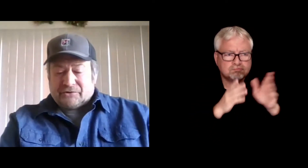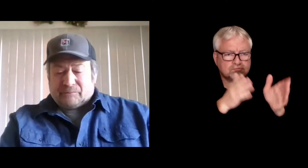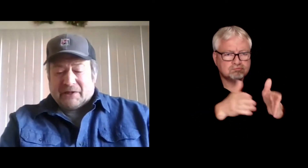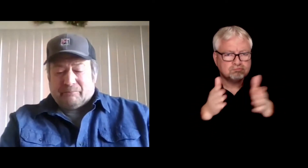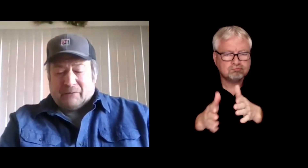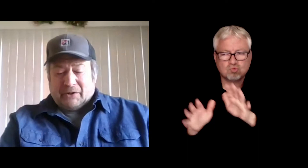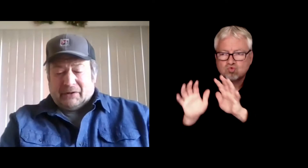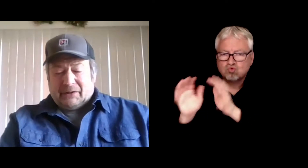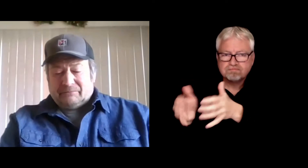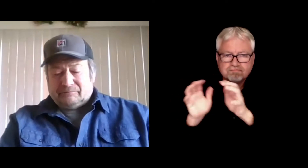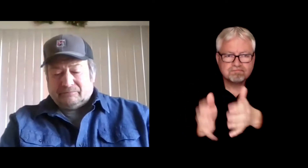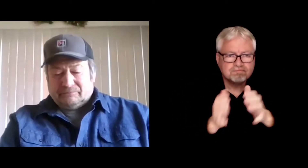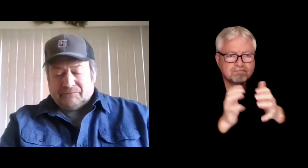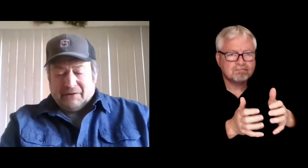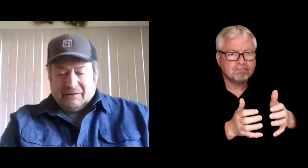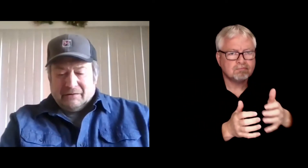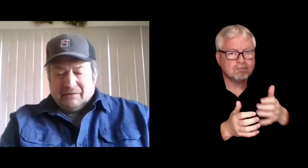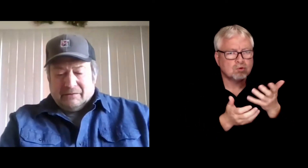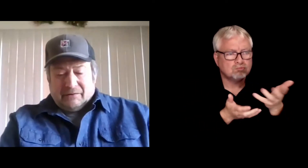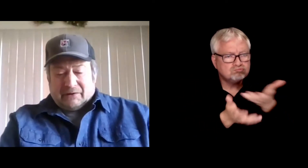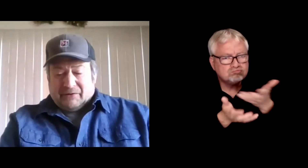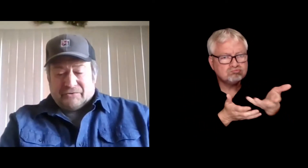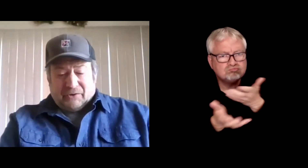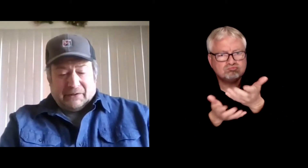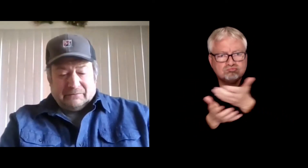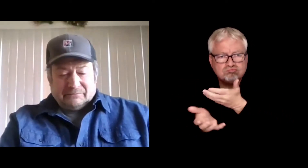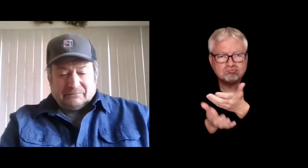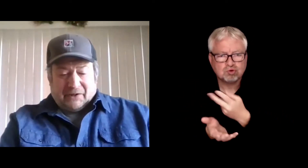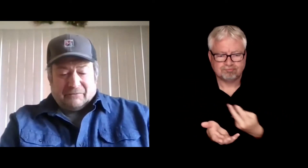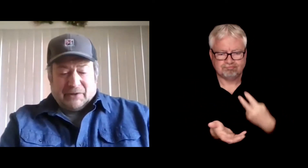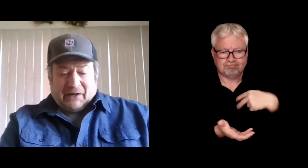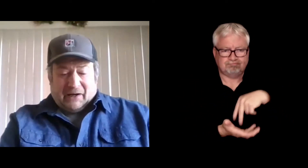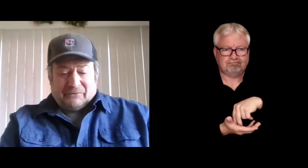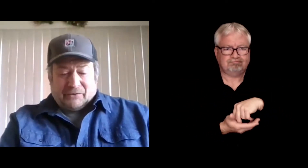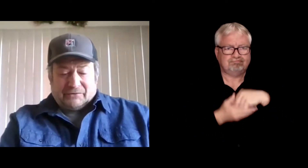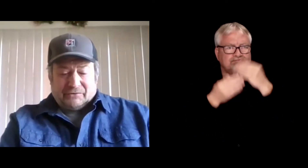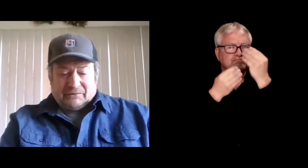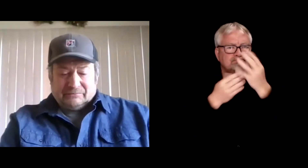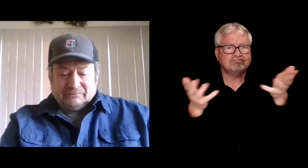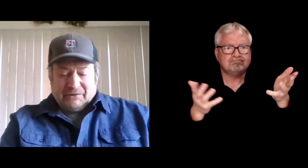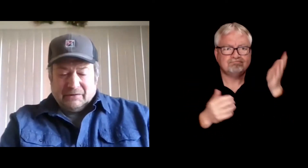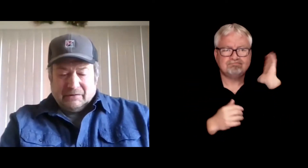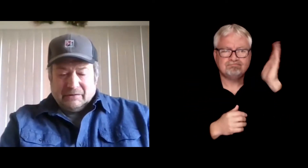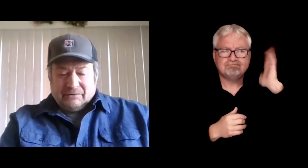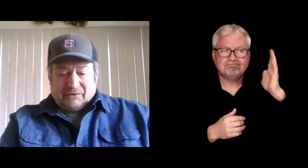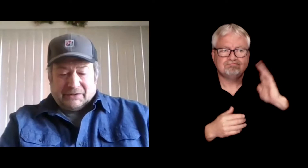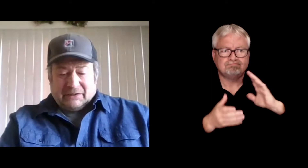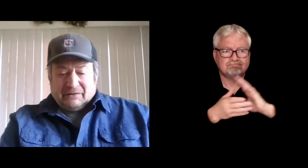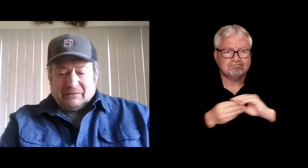to speak publicly, and eventually gave me confidence to lead